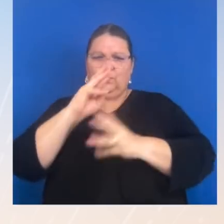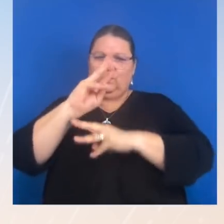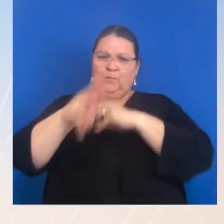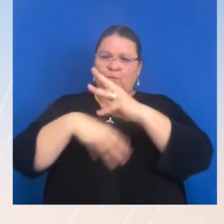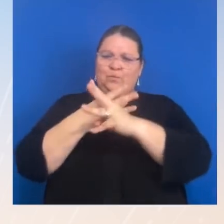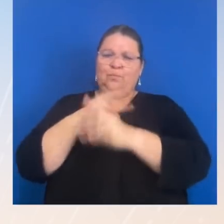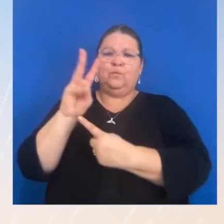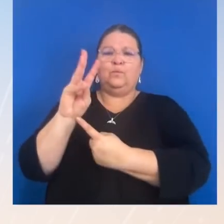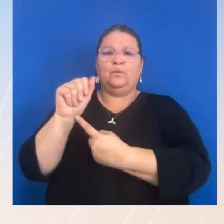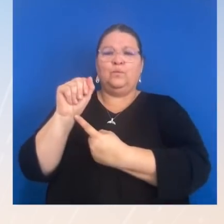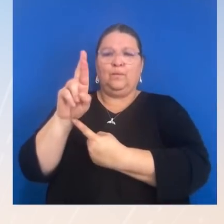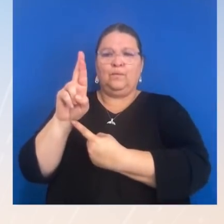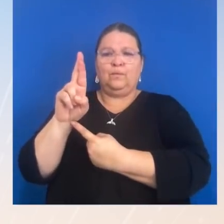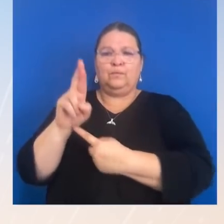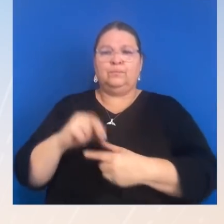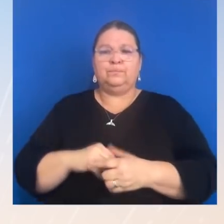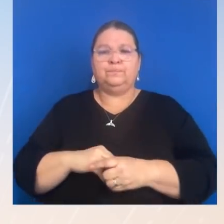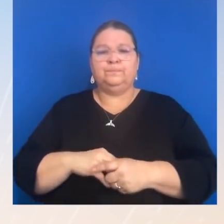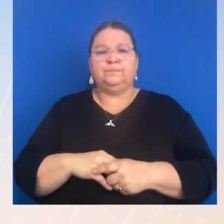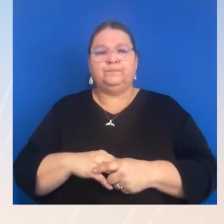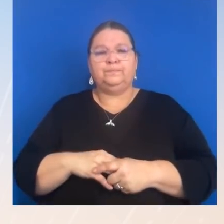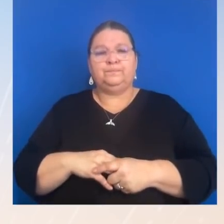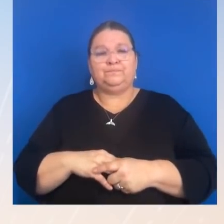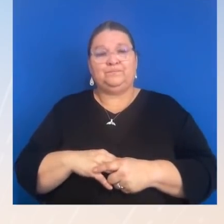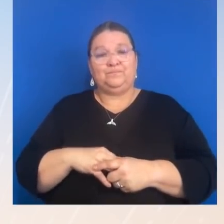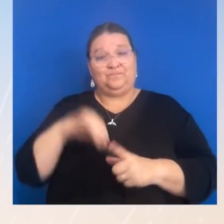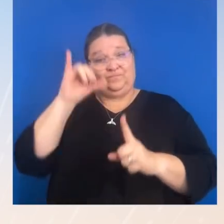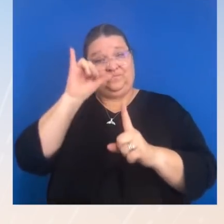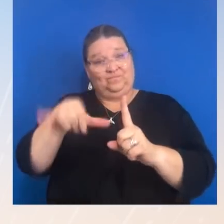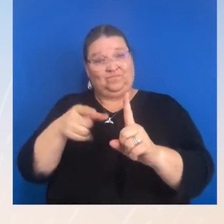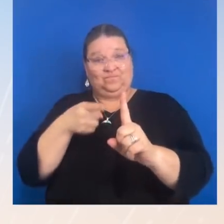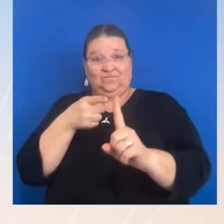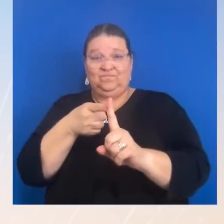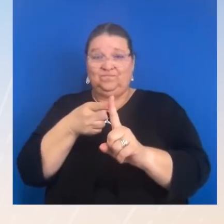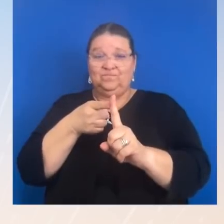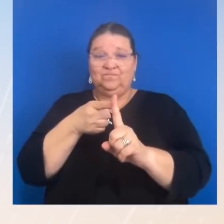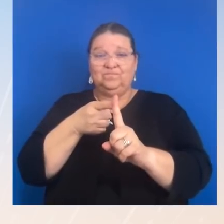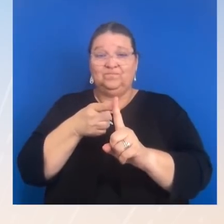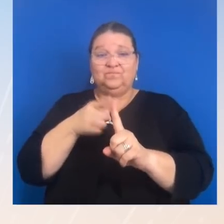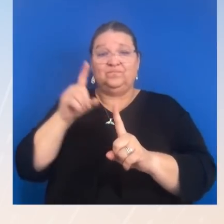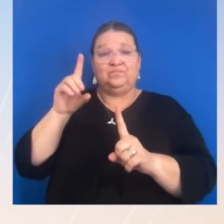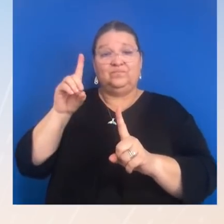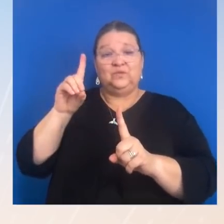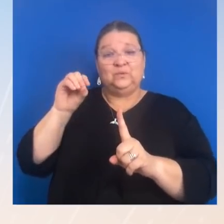and the President of the United States weighs at every moment in time. And they weigh -- And I would note that --